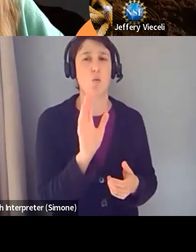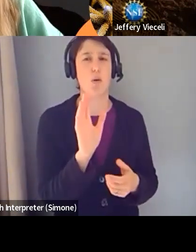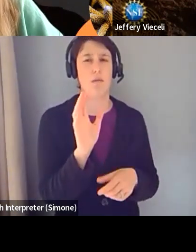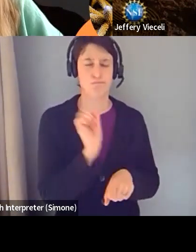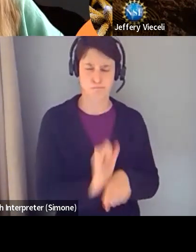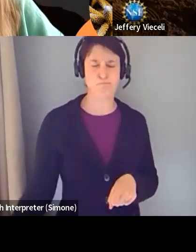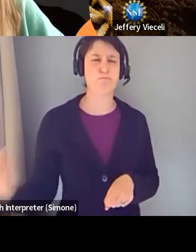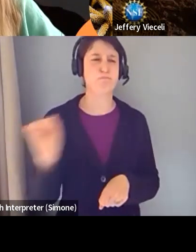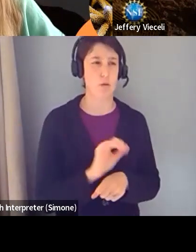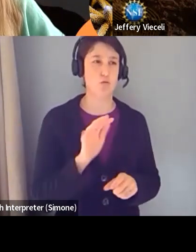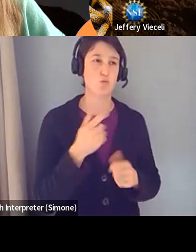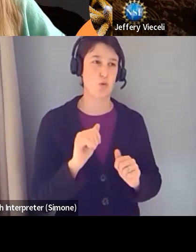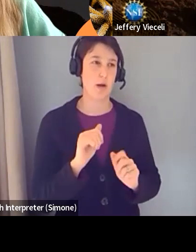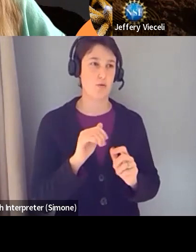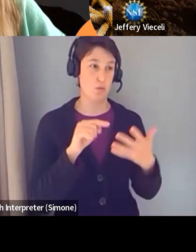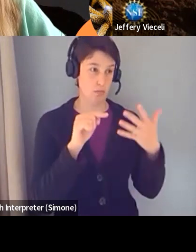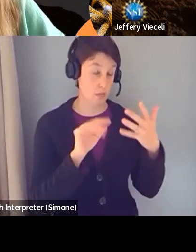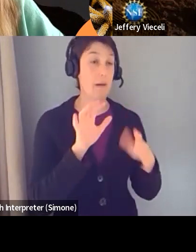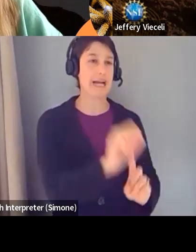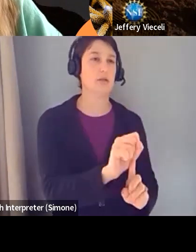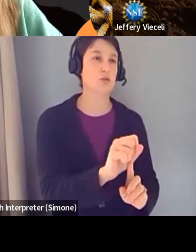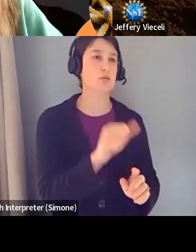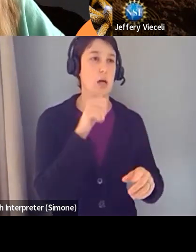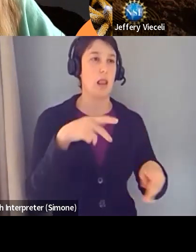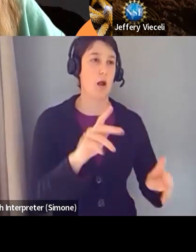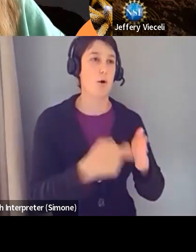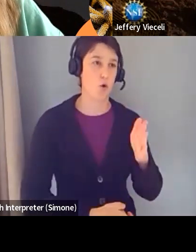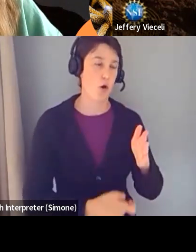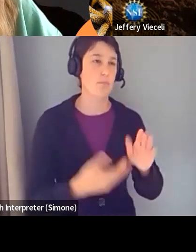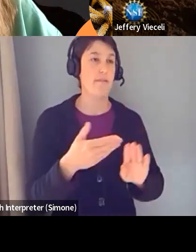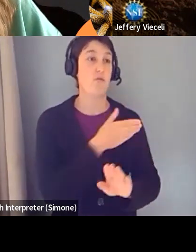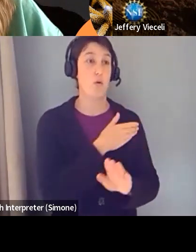to catch unallowable costs, but ultimately it is grantee's responsibility to make sure